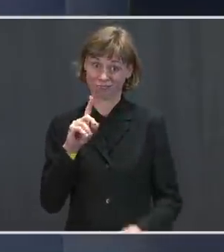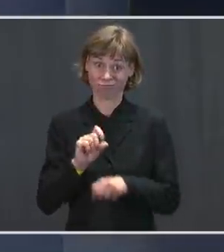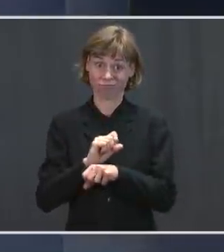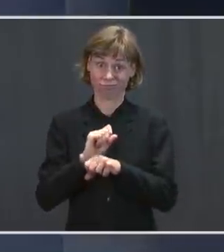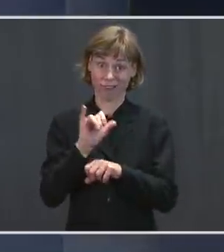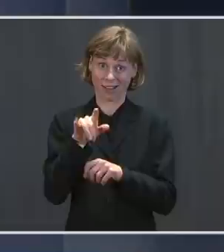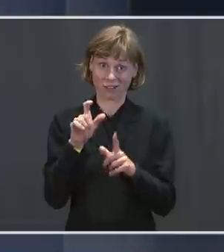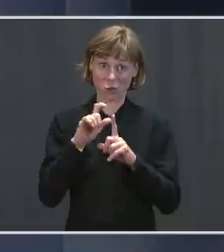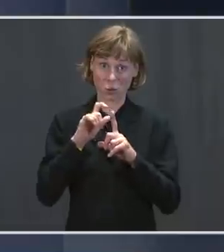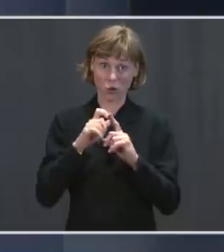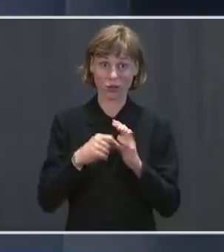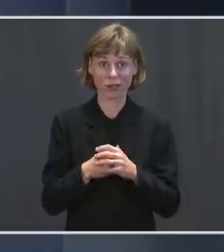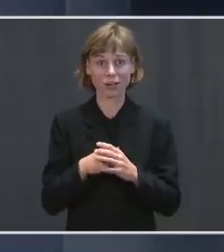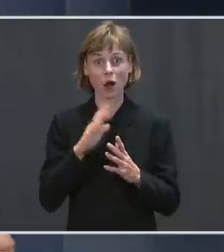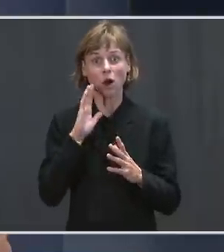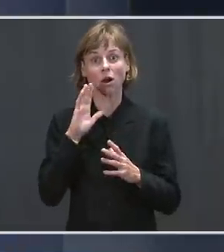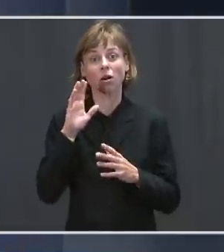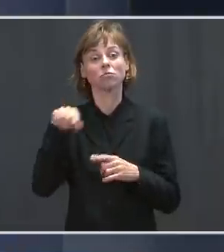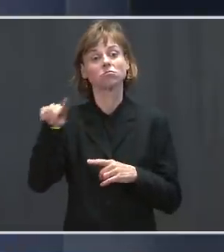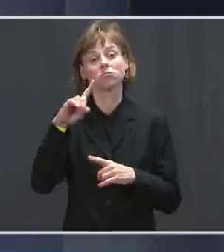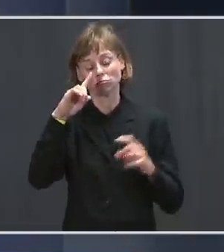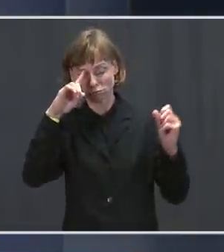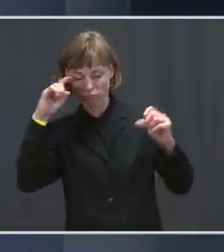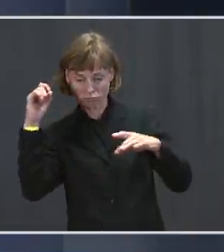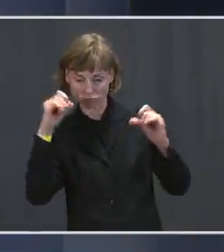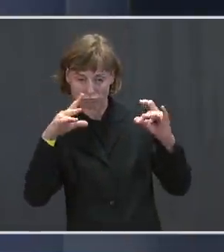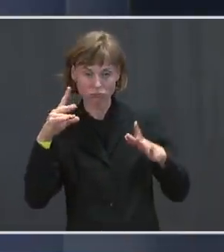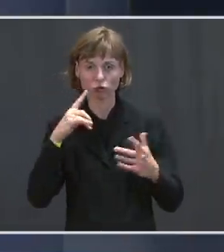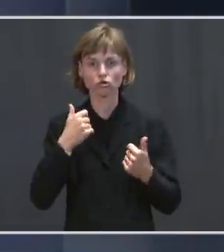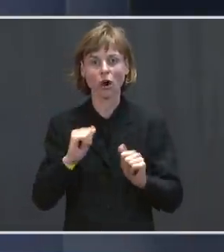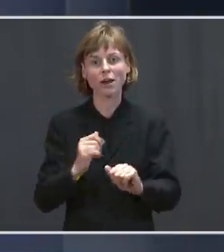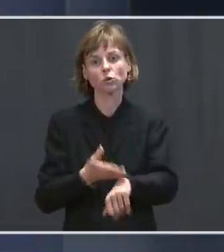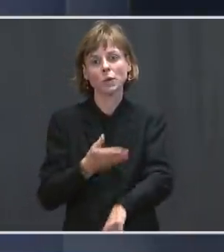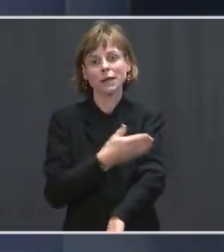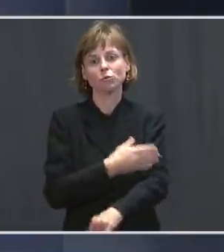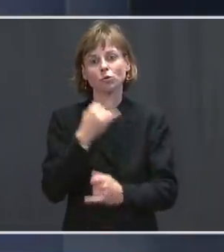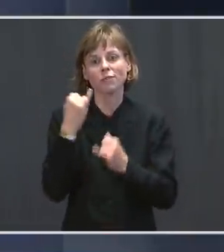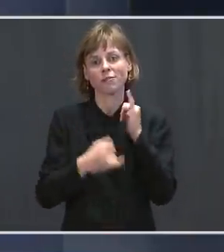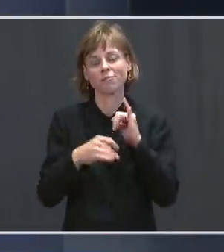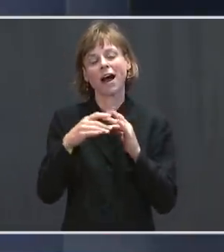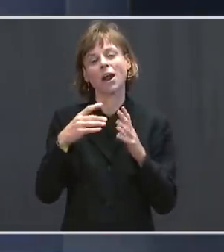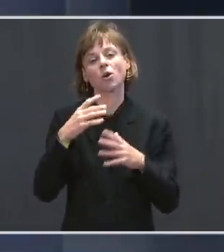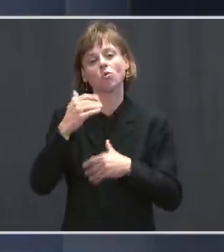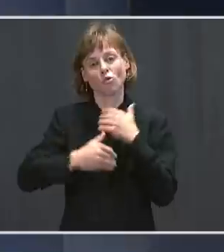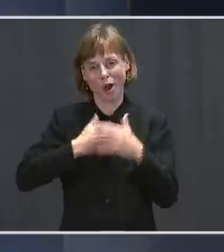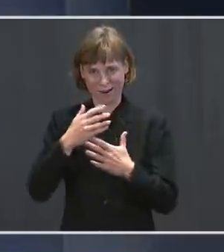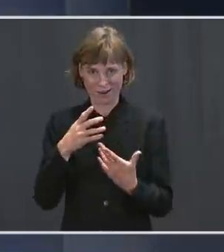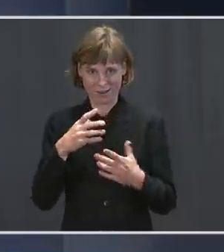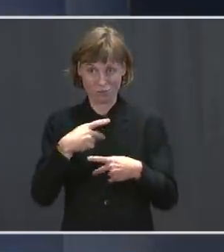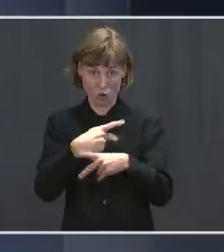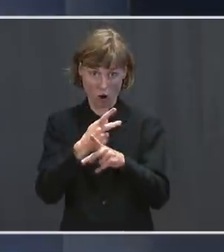to provide input and help improve the final product. That's how the process is supposed to work. And we're encouraged that there is agreement on the need